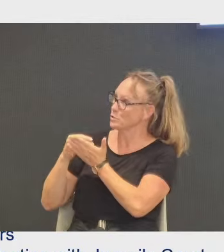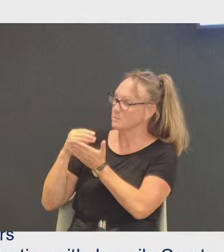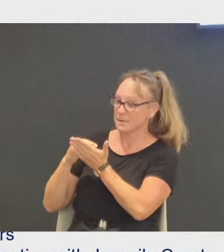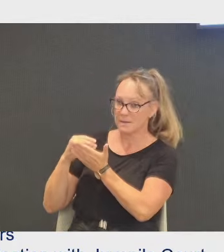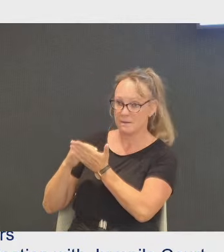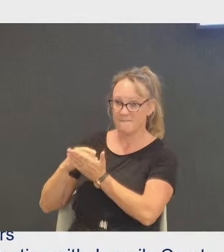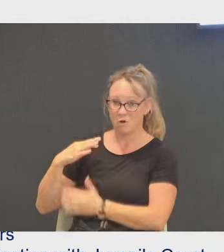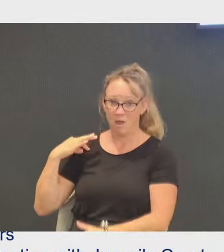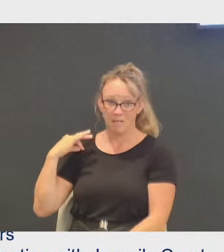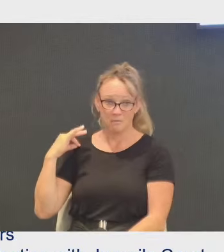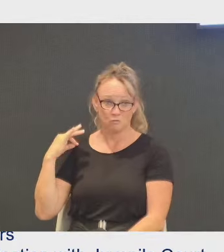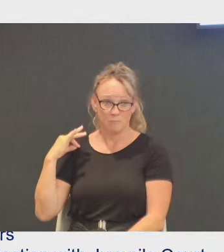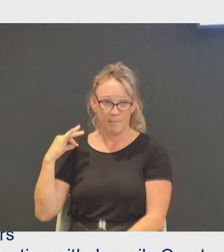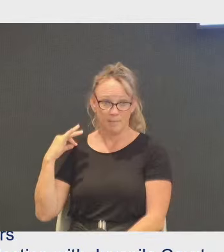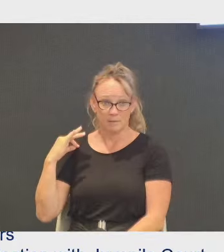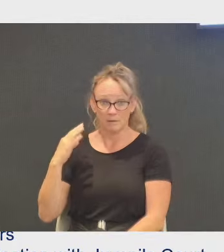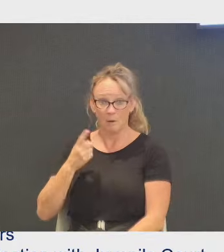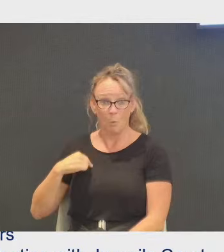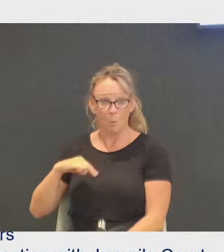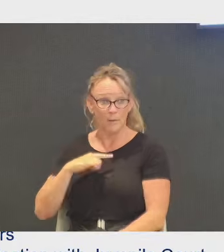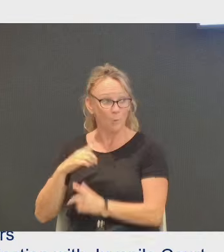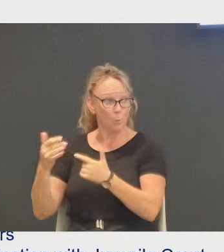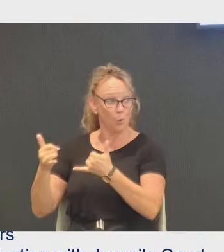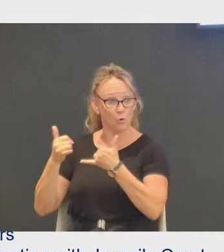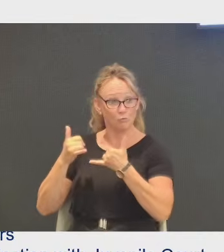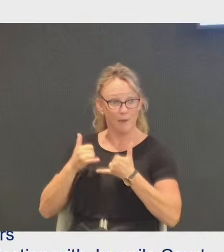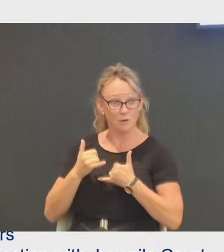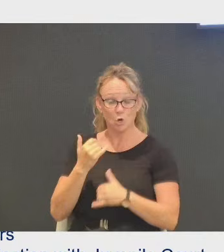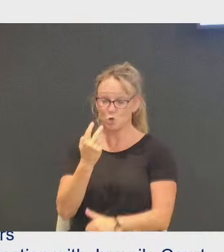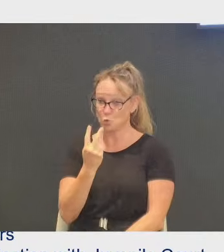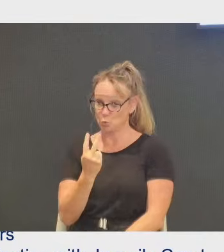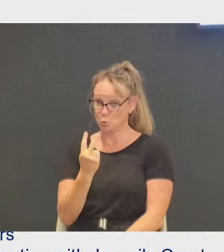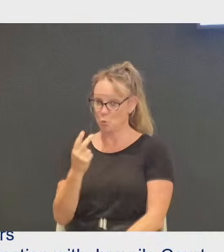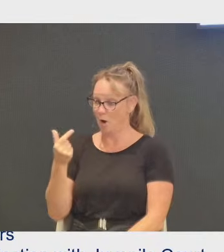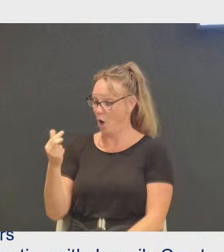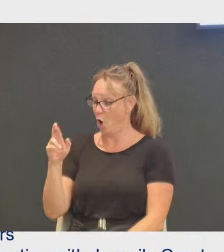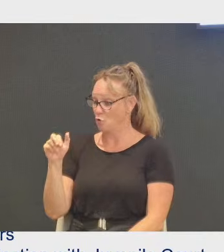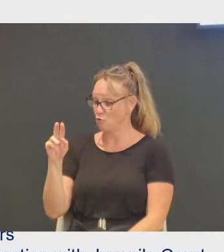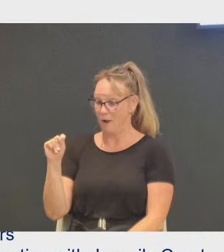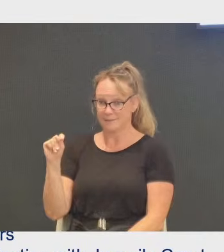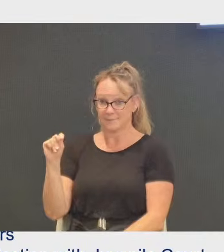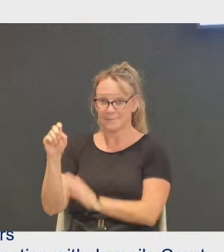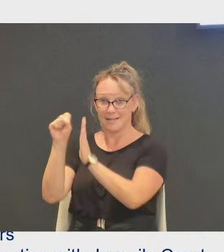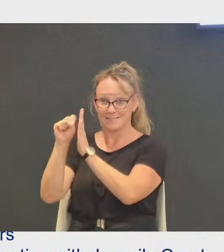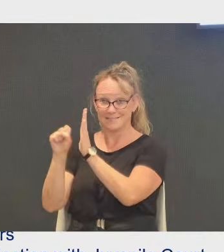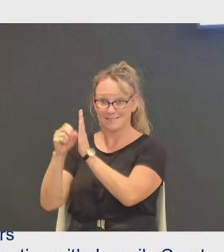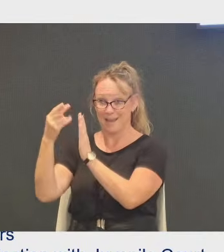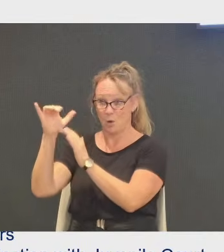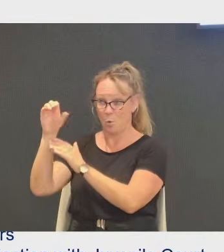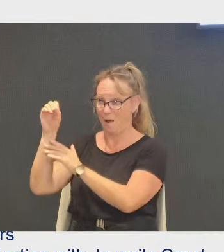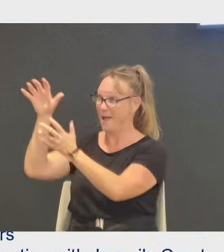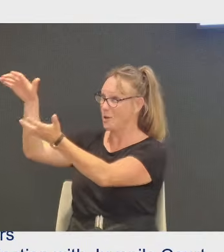we were recently awarded two grants from the state of Ohio for the Hillrest Wellness Campus. one for